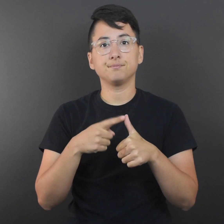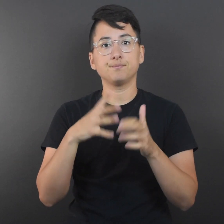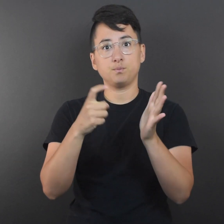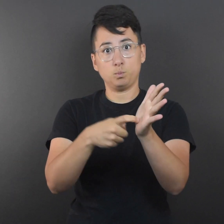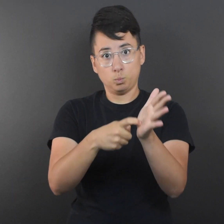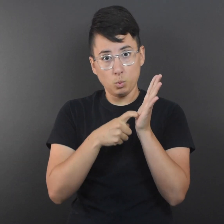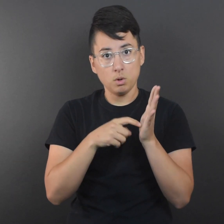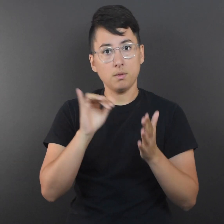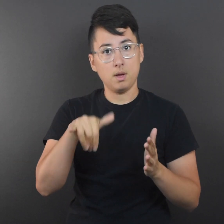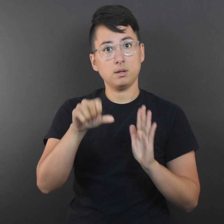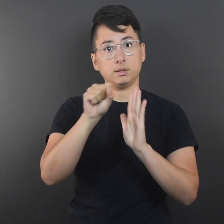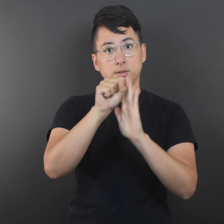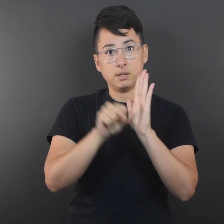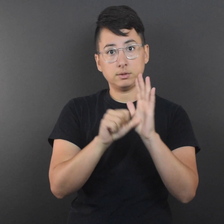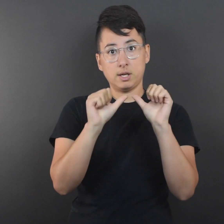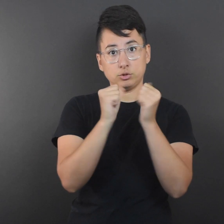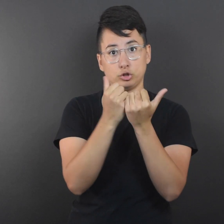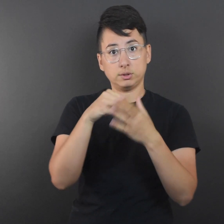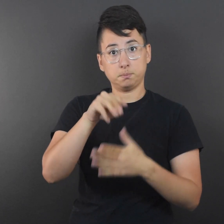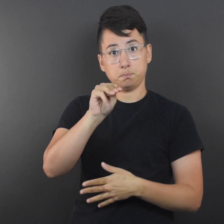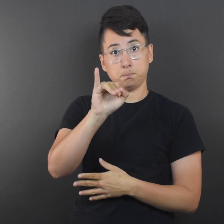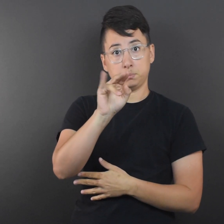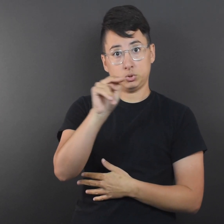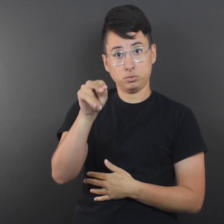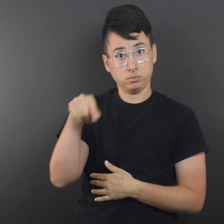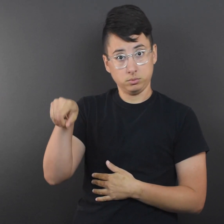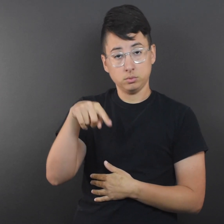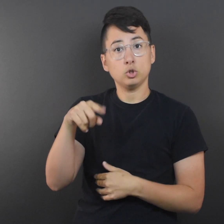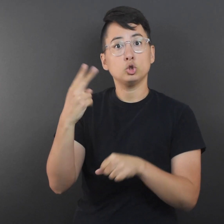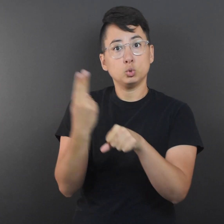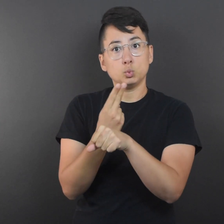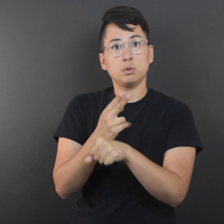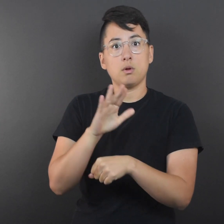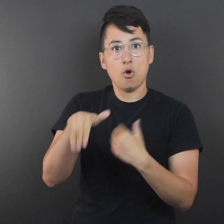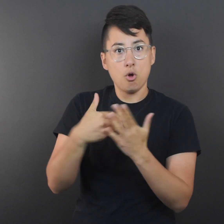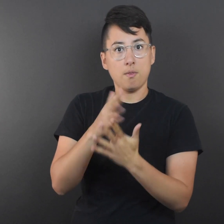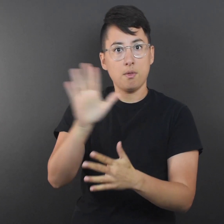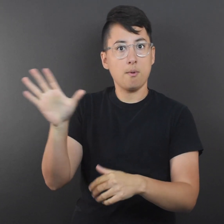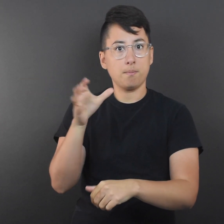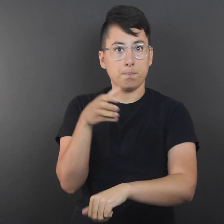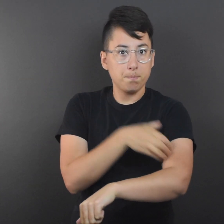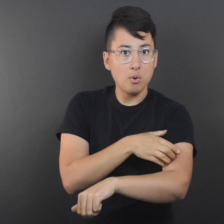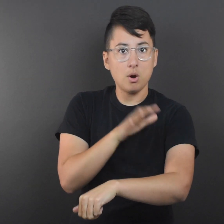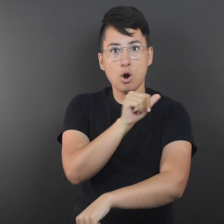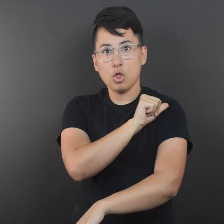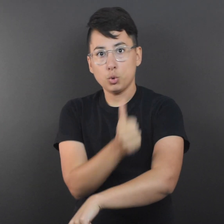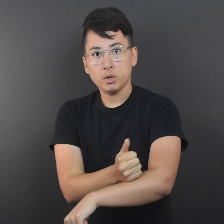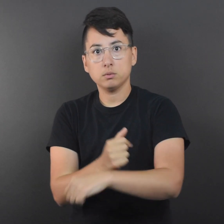their existing authority to work together to find opportunities to protect Minnesotans providing or